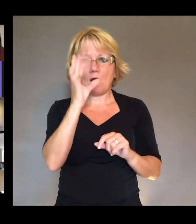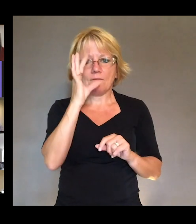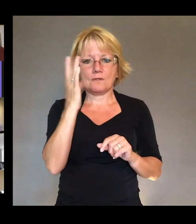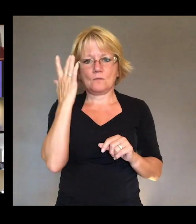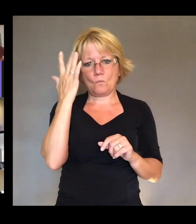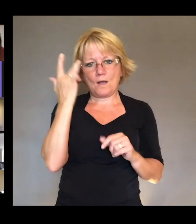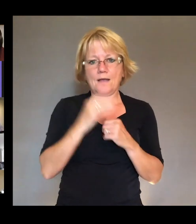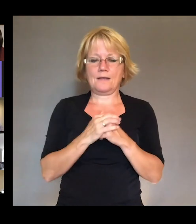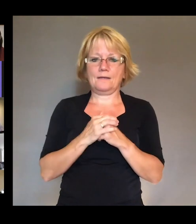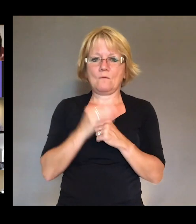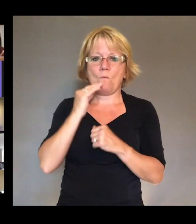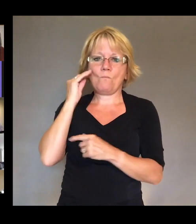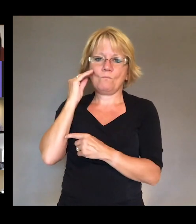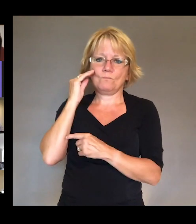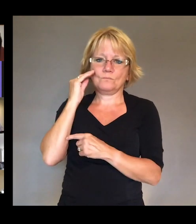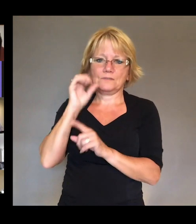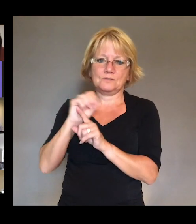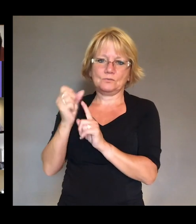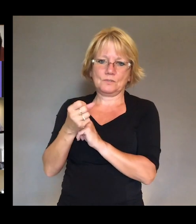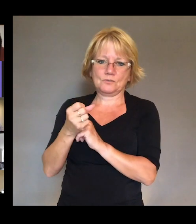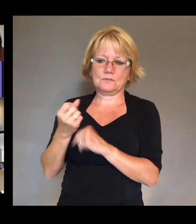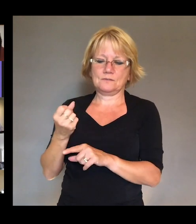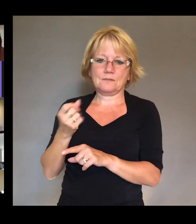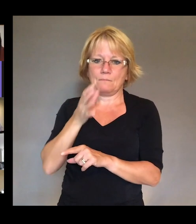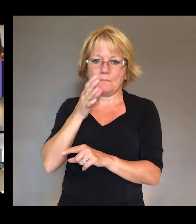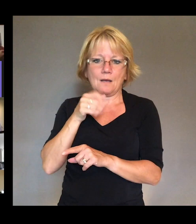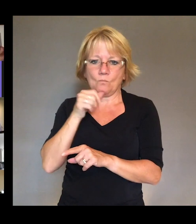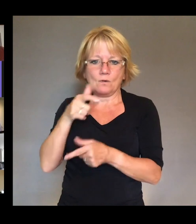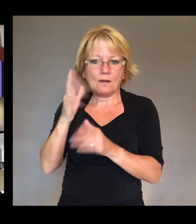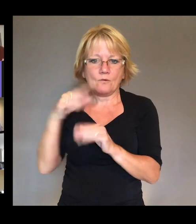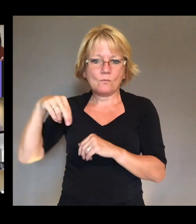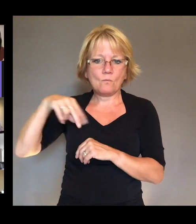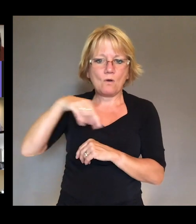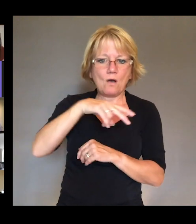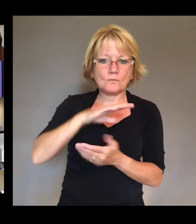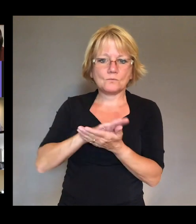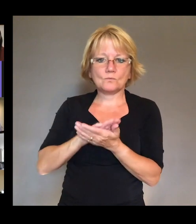Well, her attendance was awful because of home circumstances, right? Mom, wouldn't, wouldn't let her walk to school,